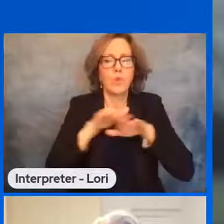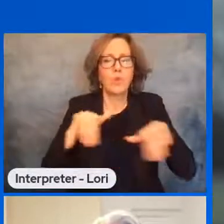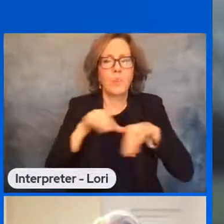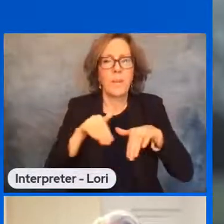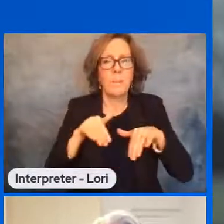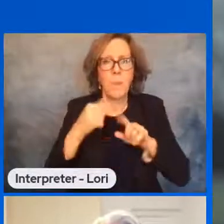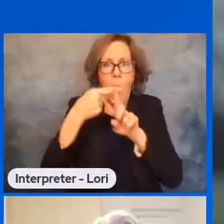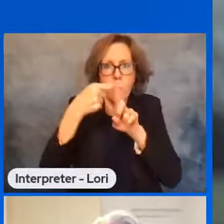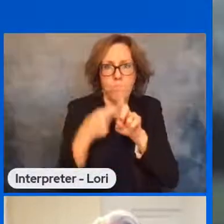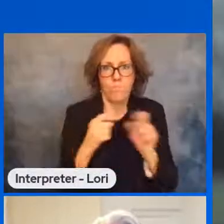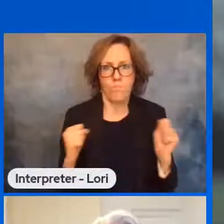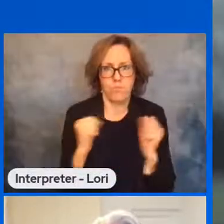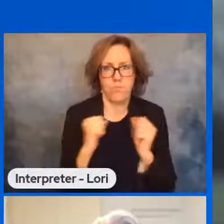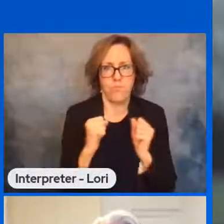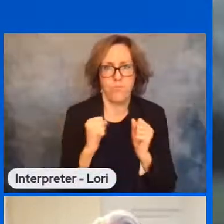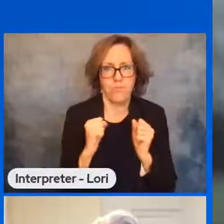I also swam across the English Channel.